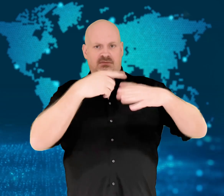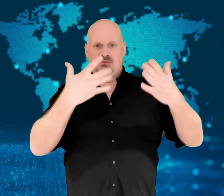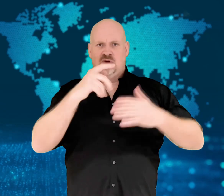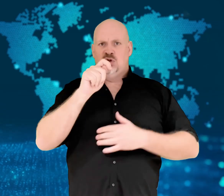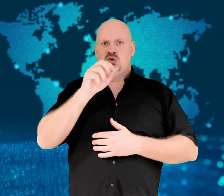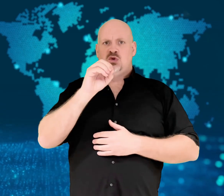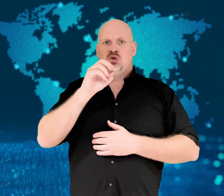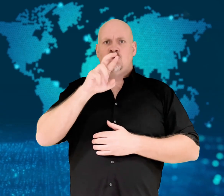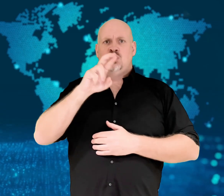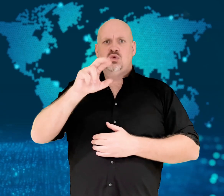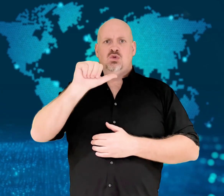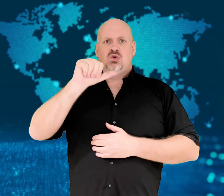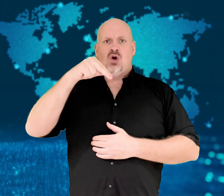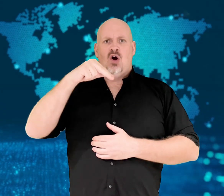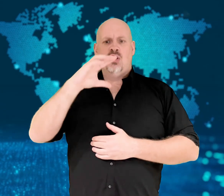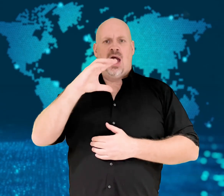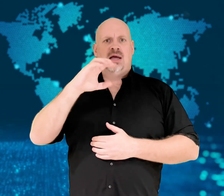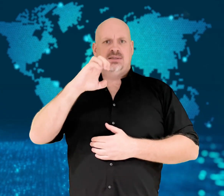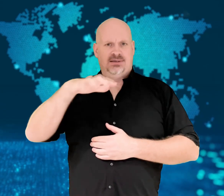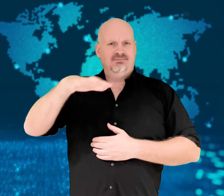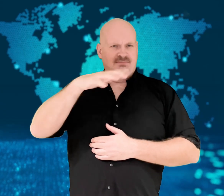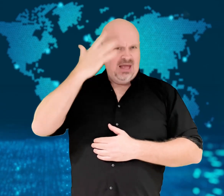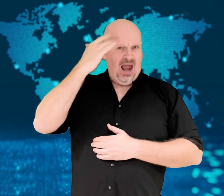on witness reports.